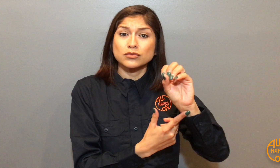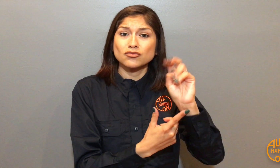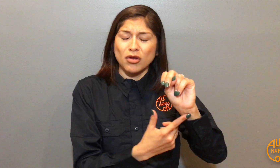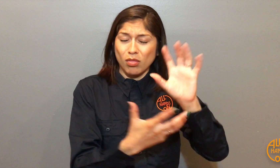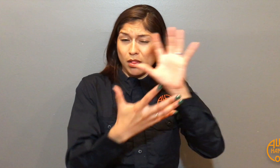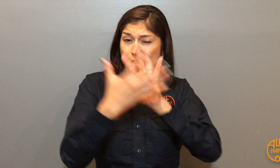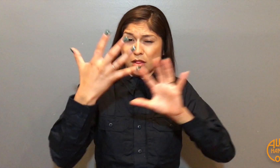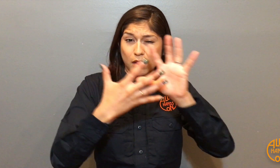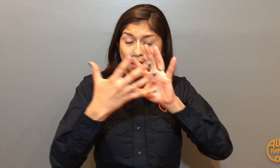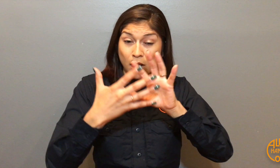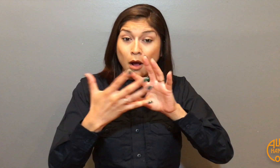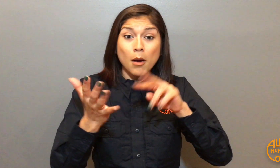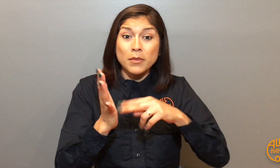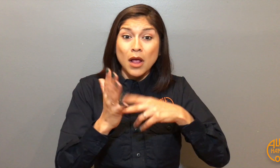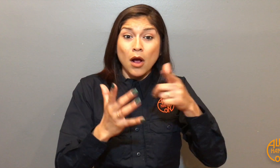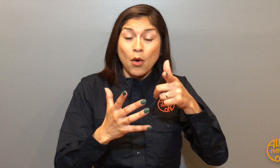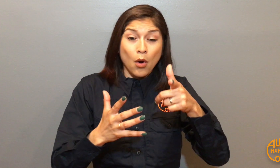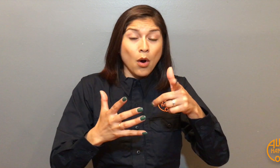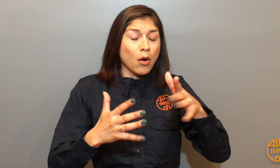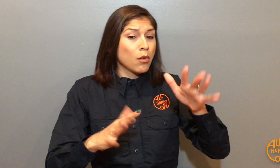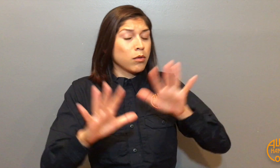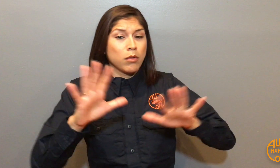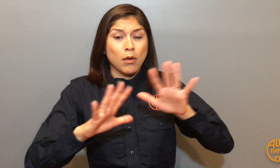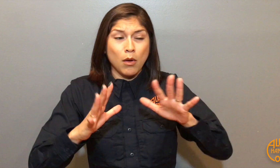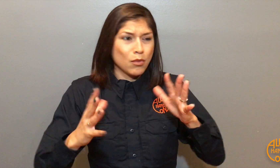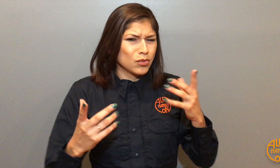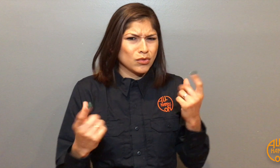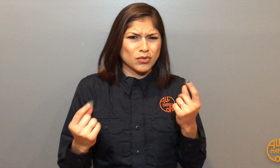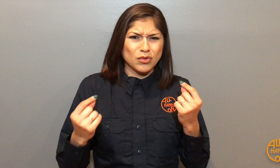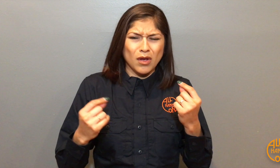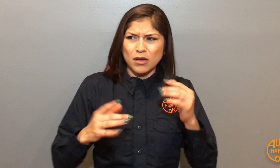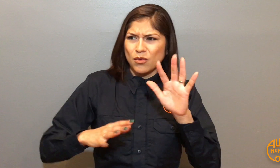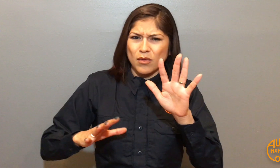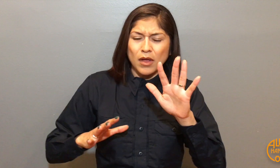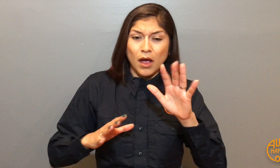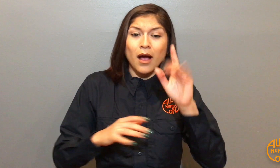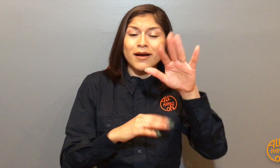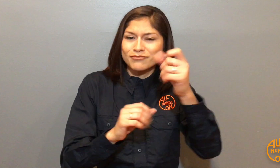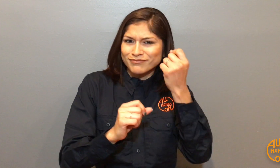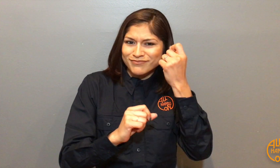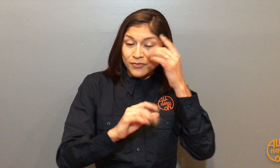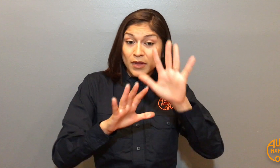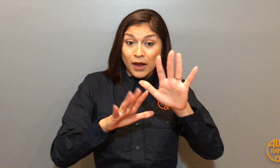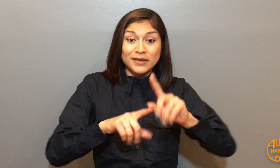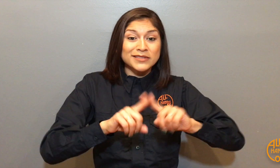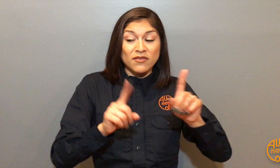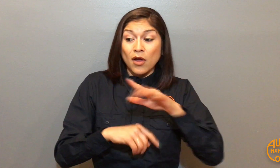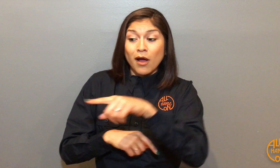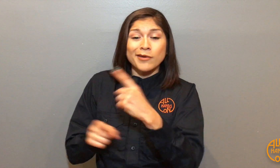what that could look like is that you're not sure what's going on or very often